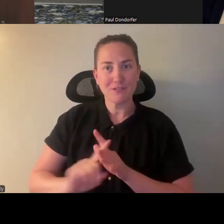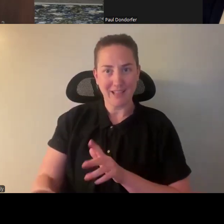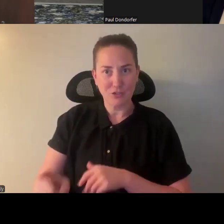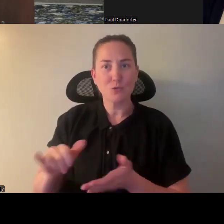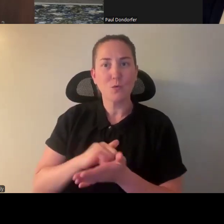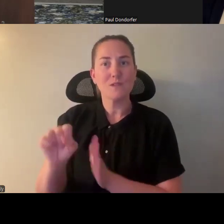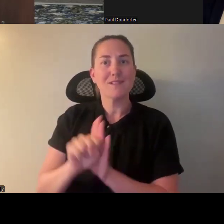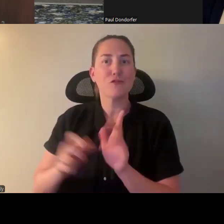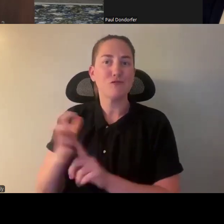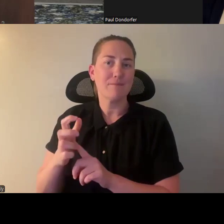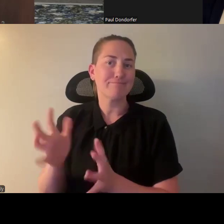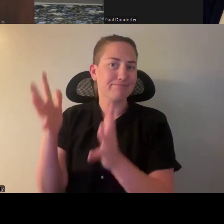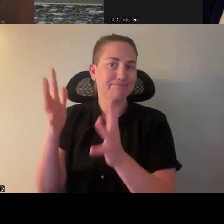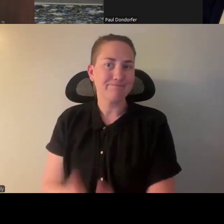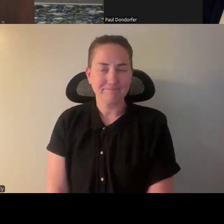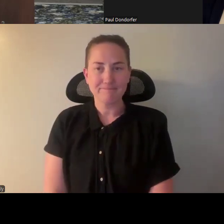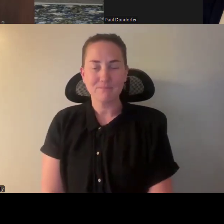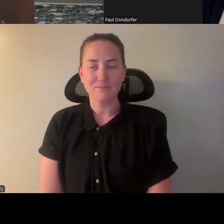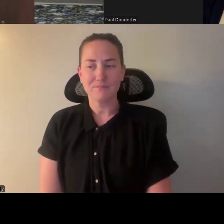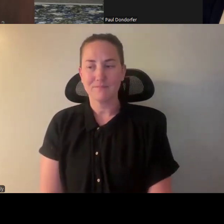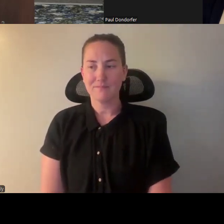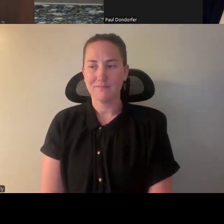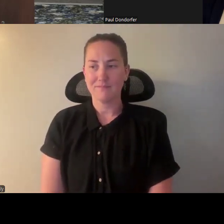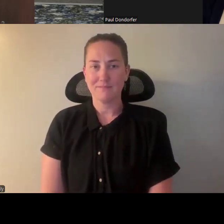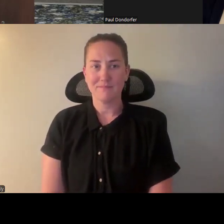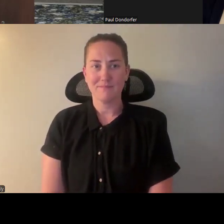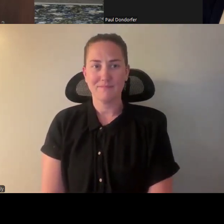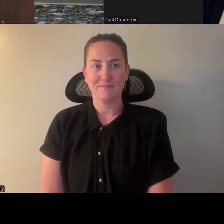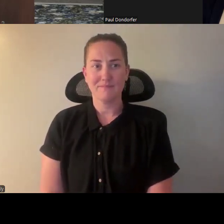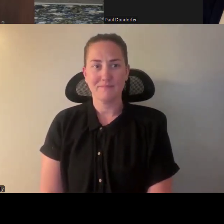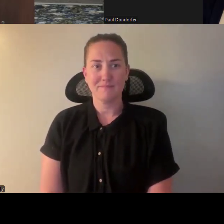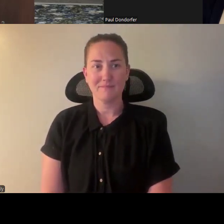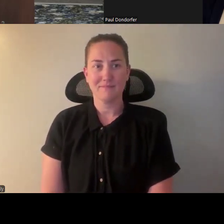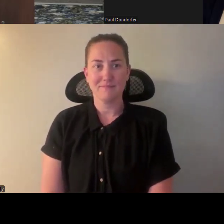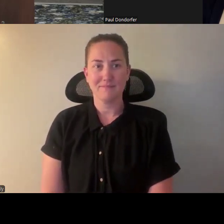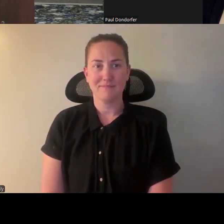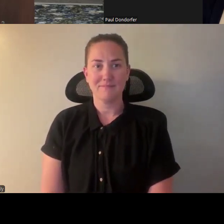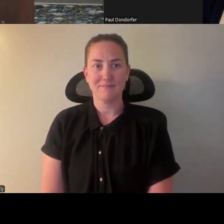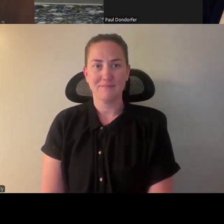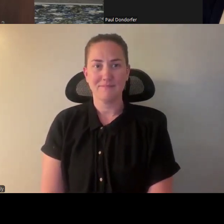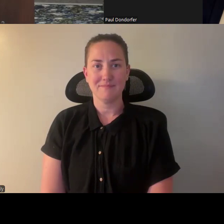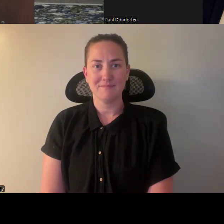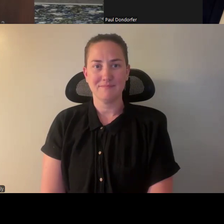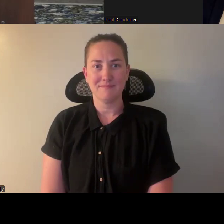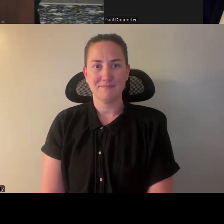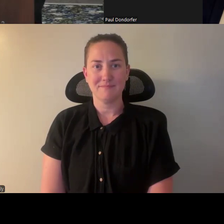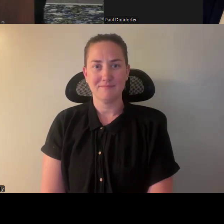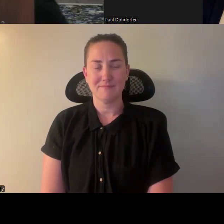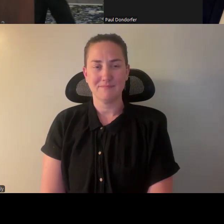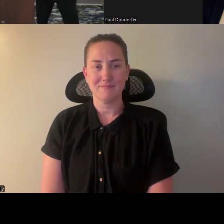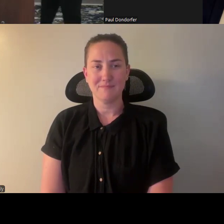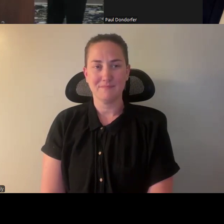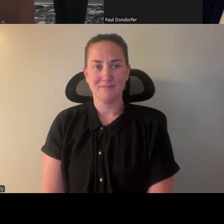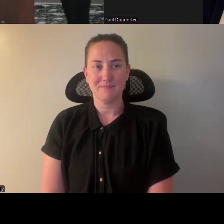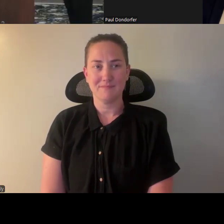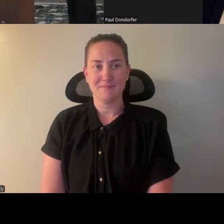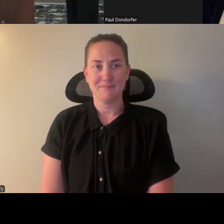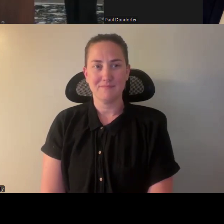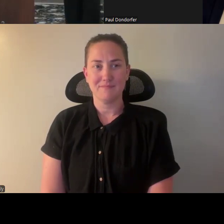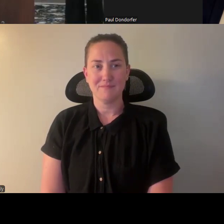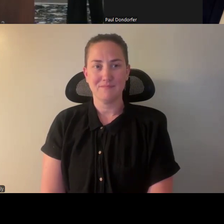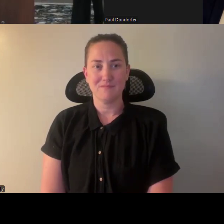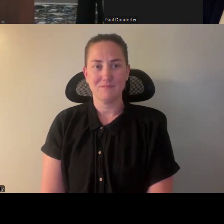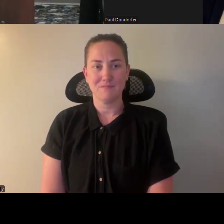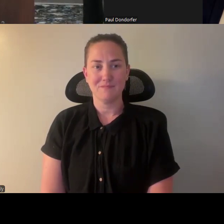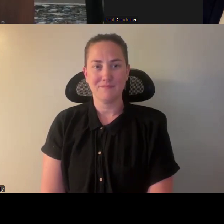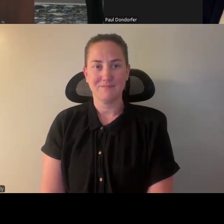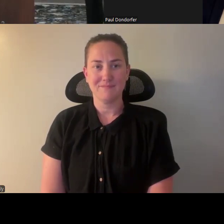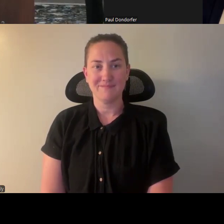Championship I'm just going to come out here